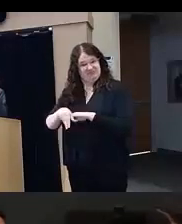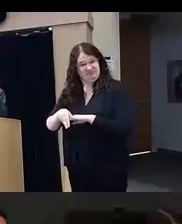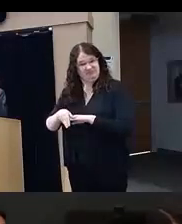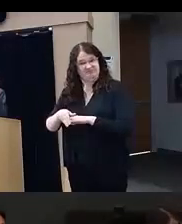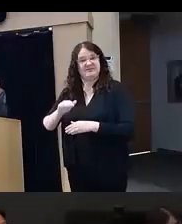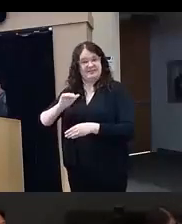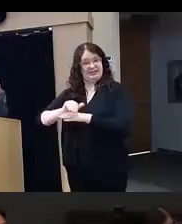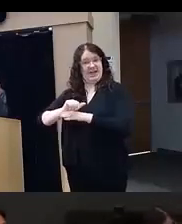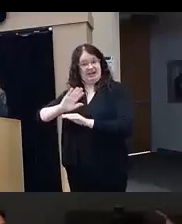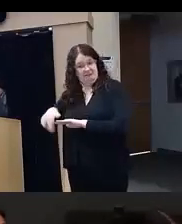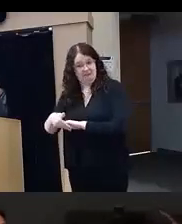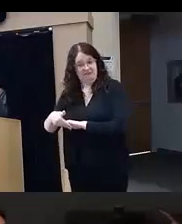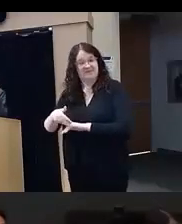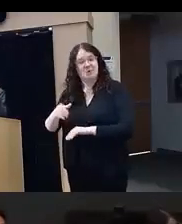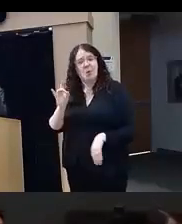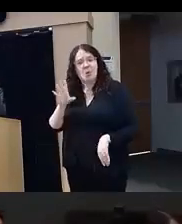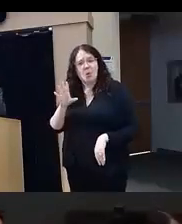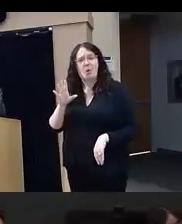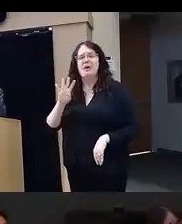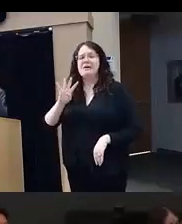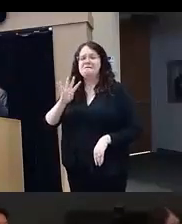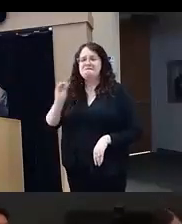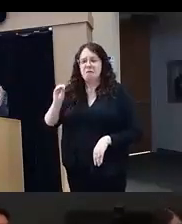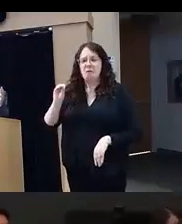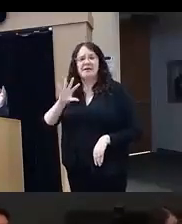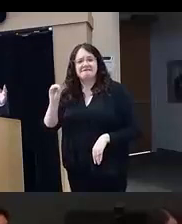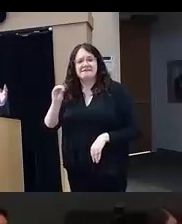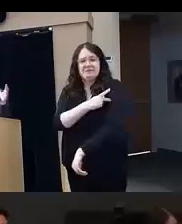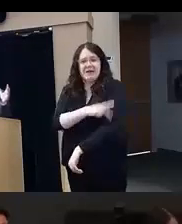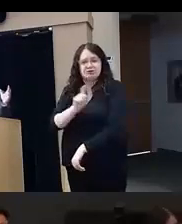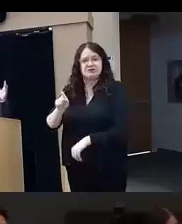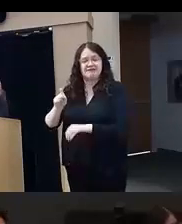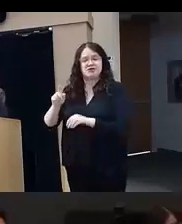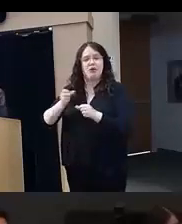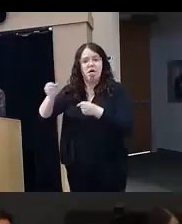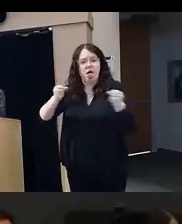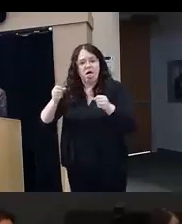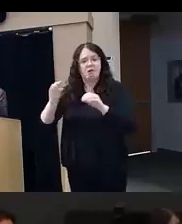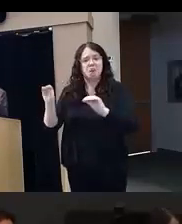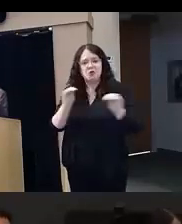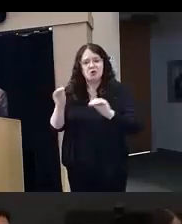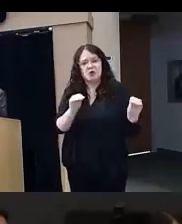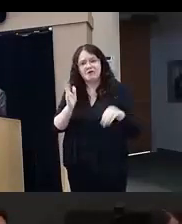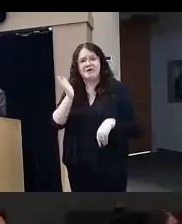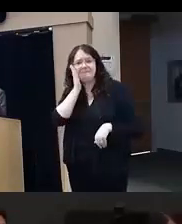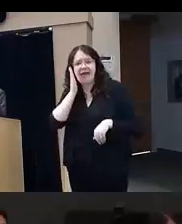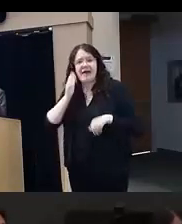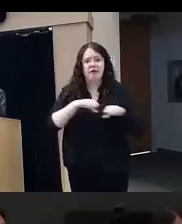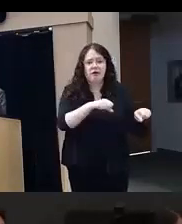trying to move 40 50 page and all organizing as well as assigning the bets it's a incredible